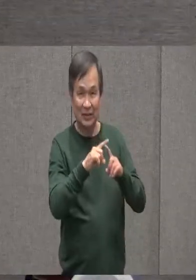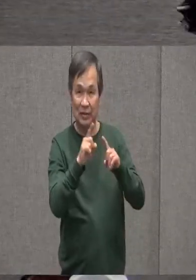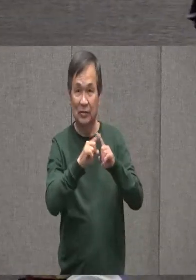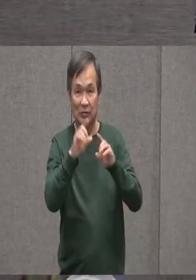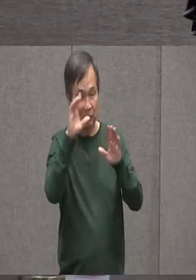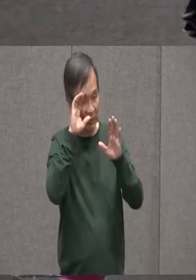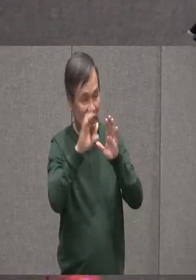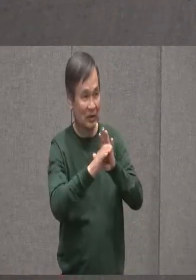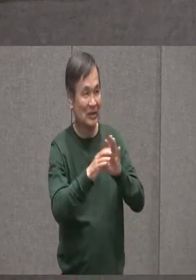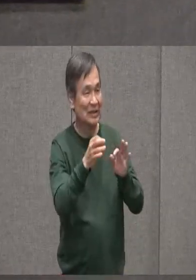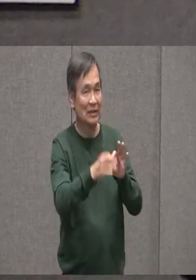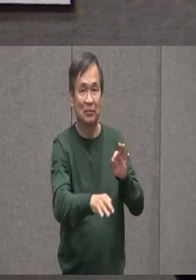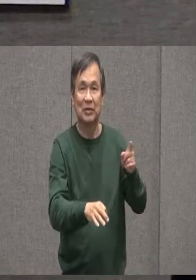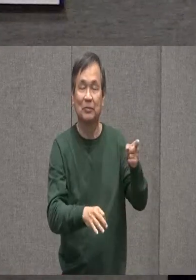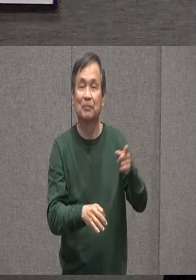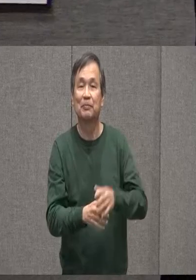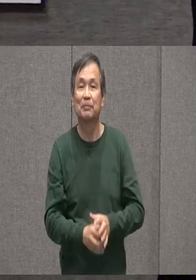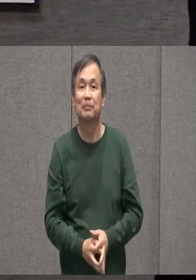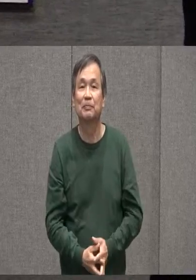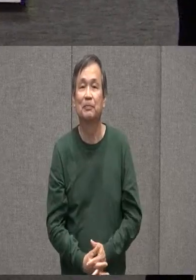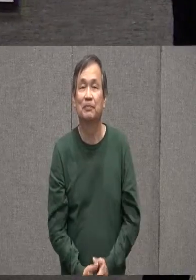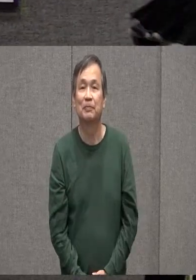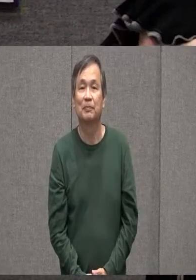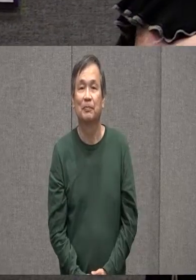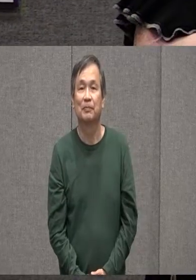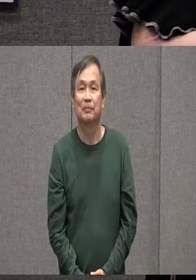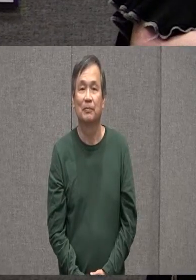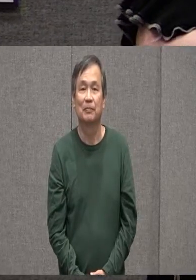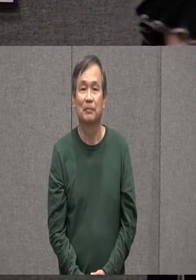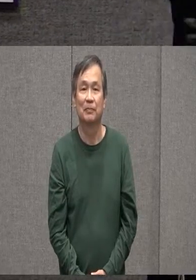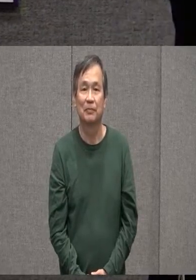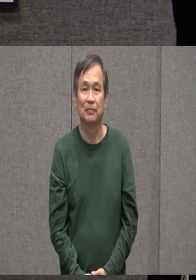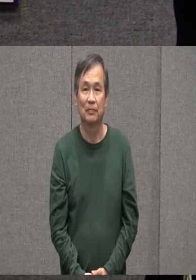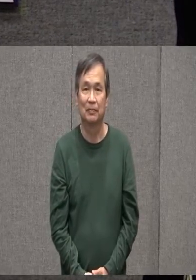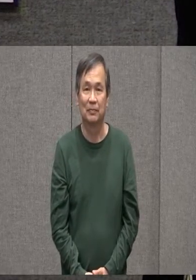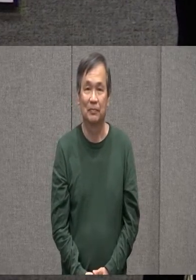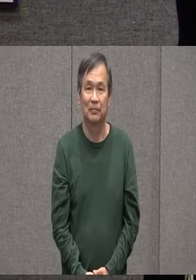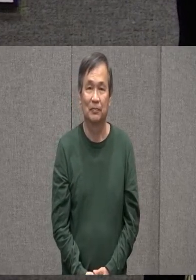simply by pressing it into the paper or paint or ink